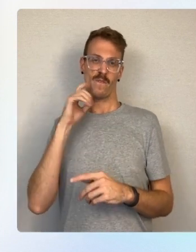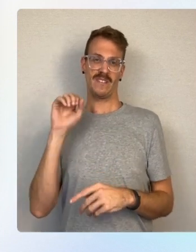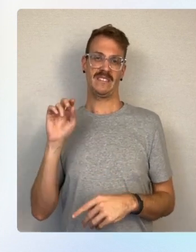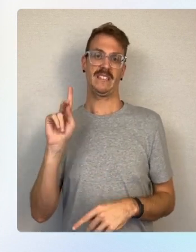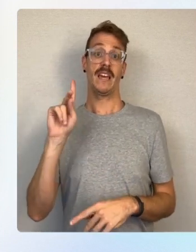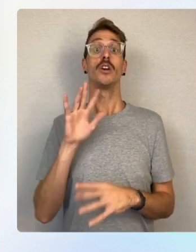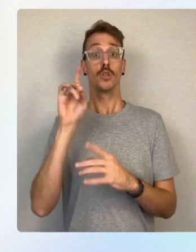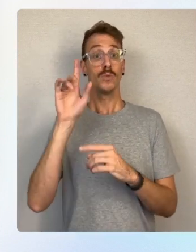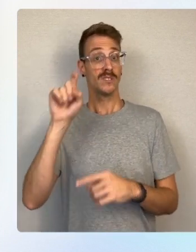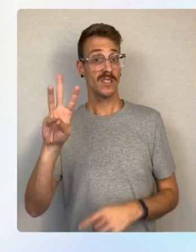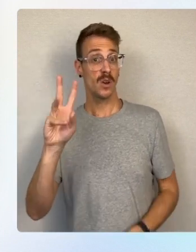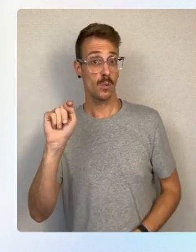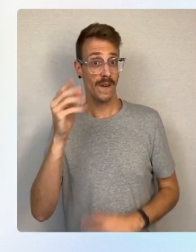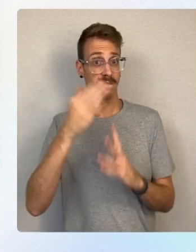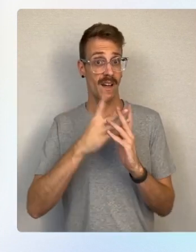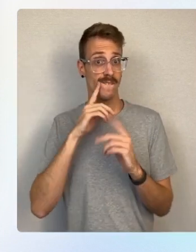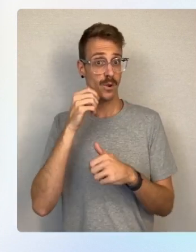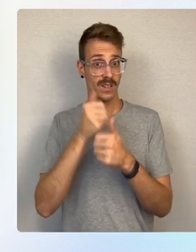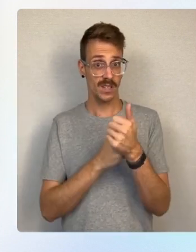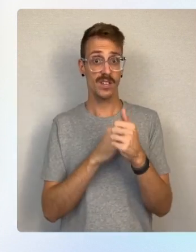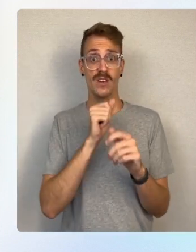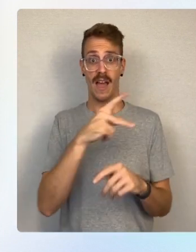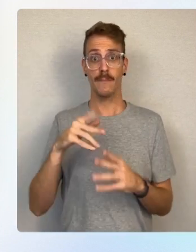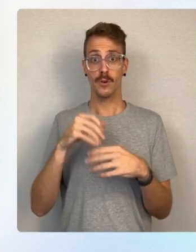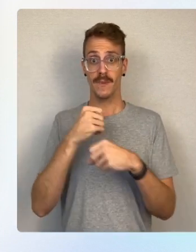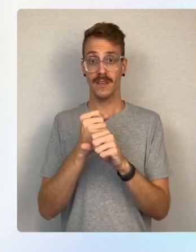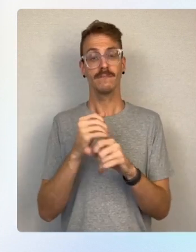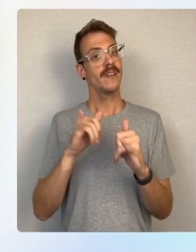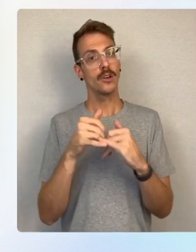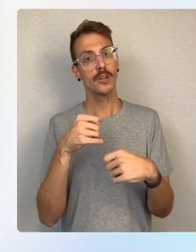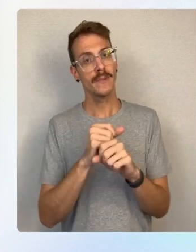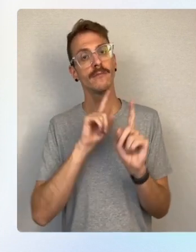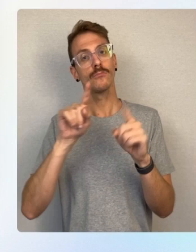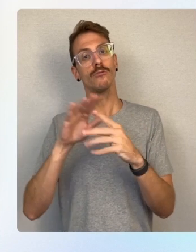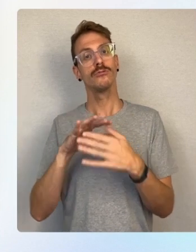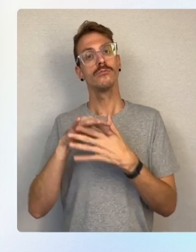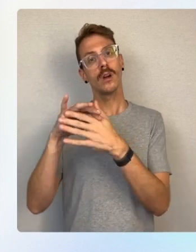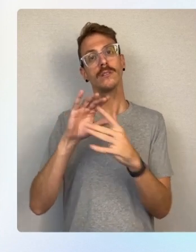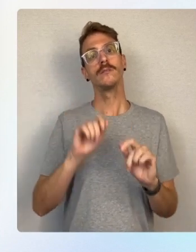You will need a Wit Config file for each Wit application that you connect to. To create one, go to your content browser